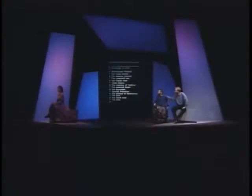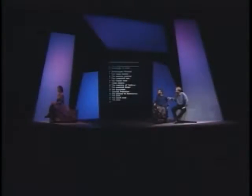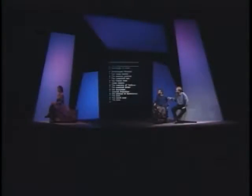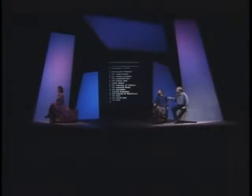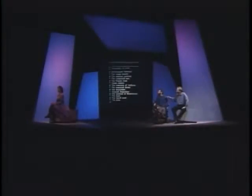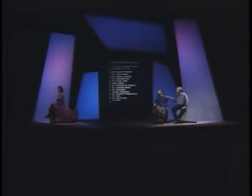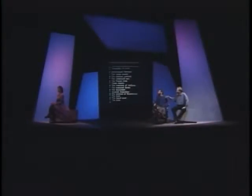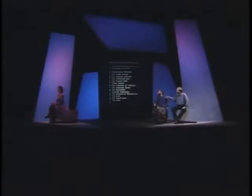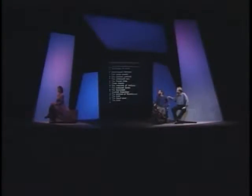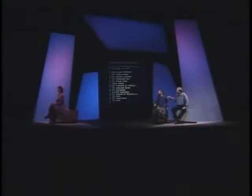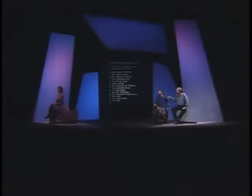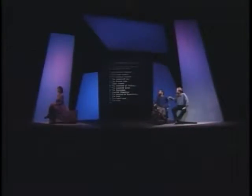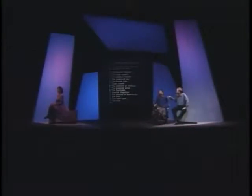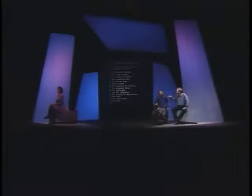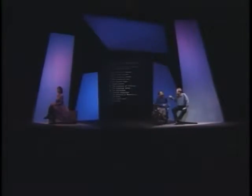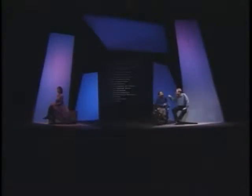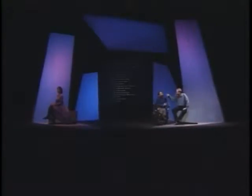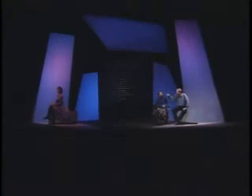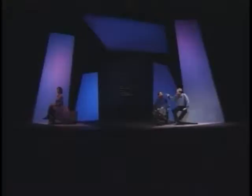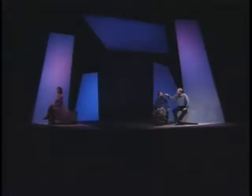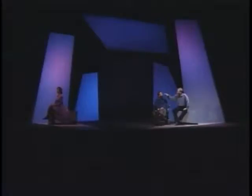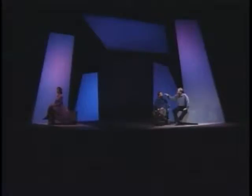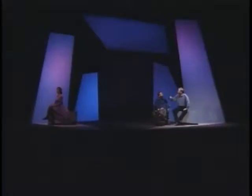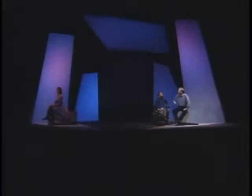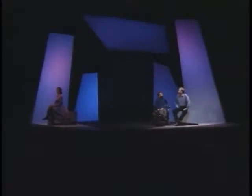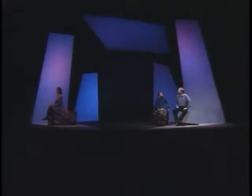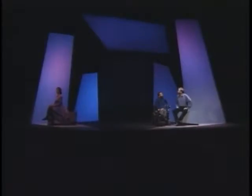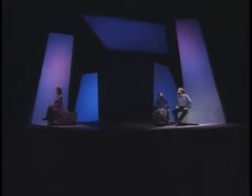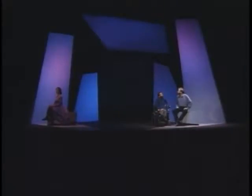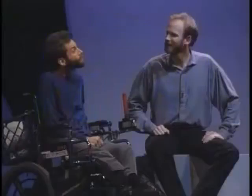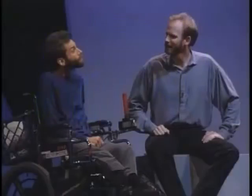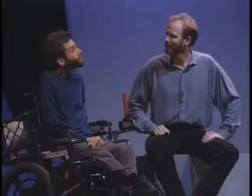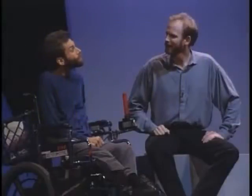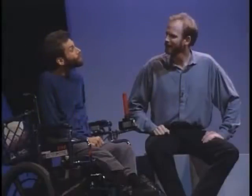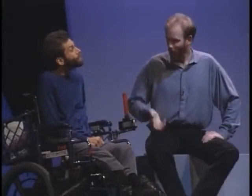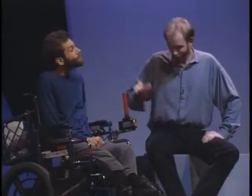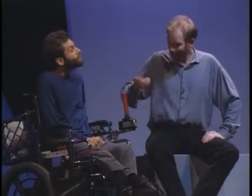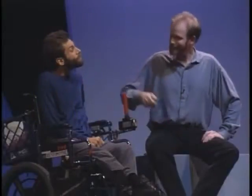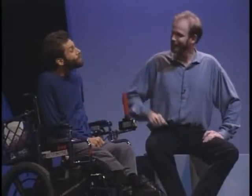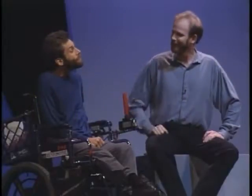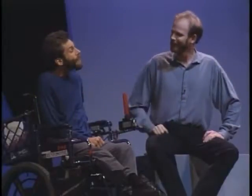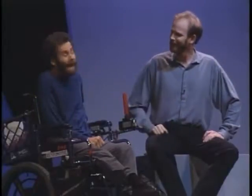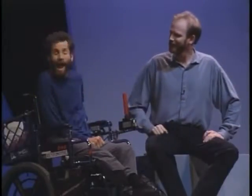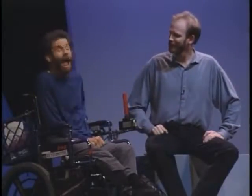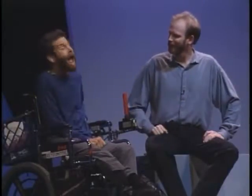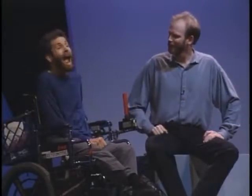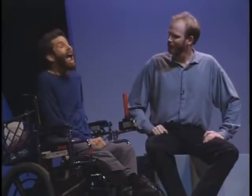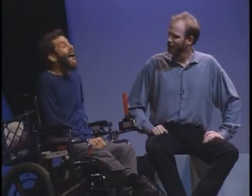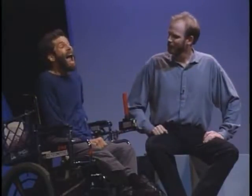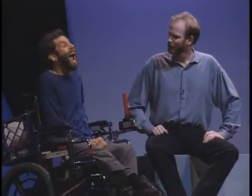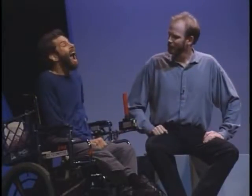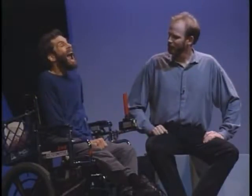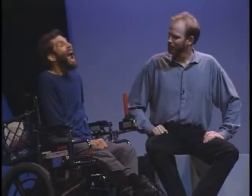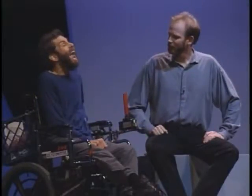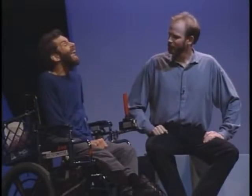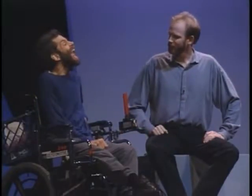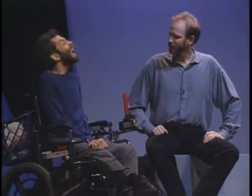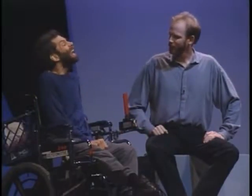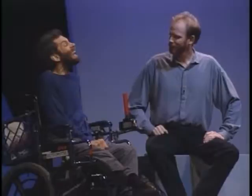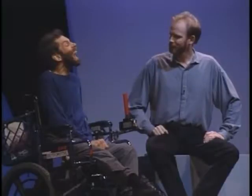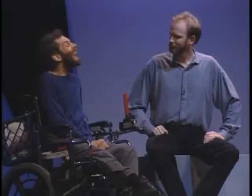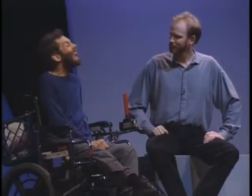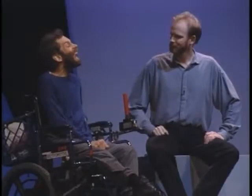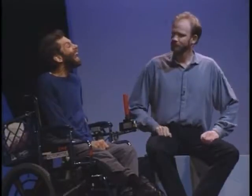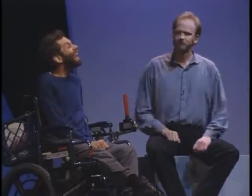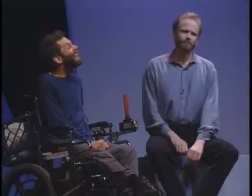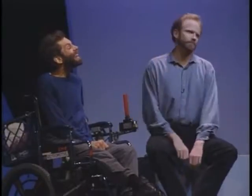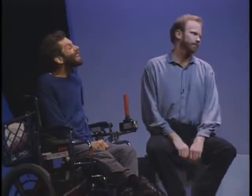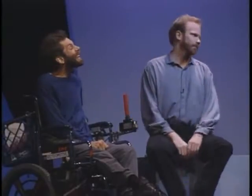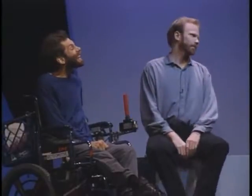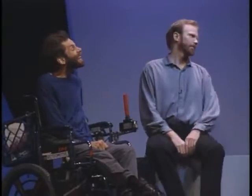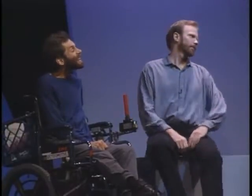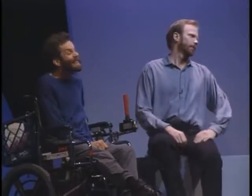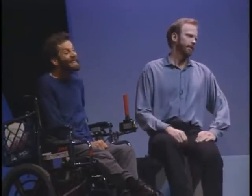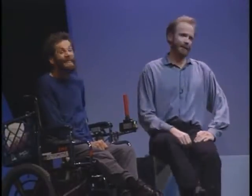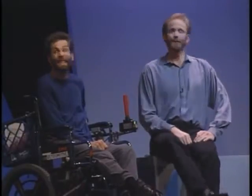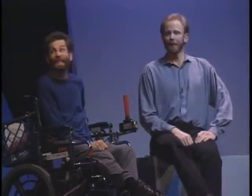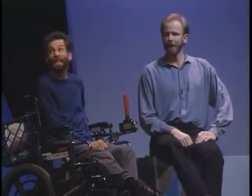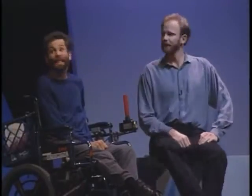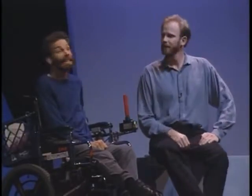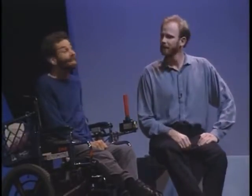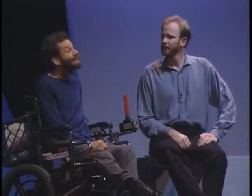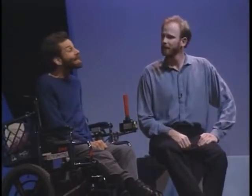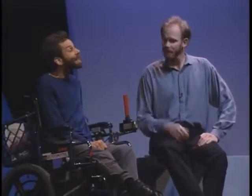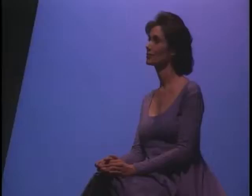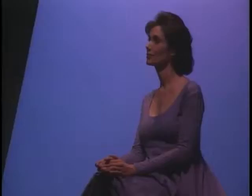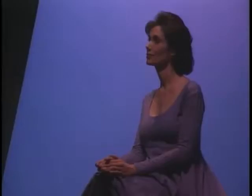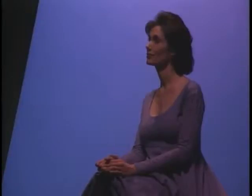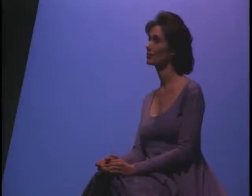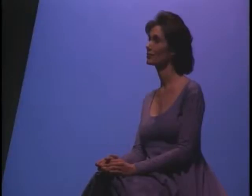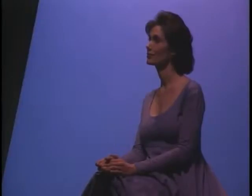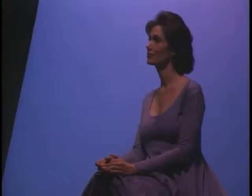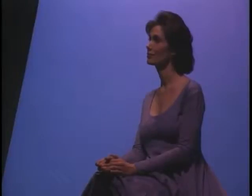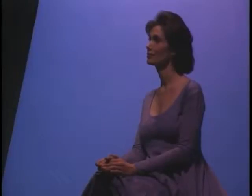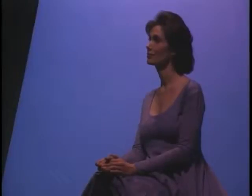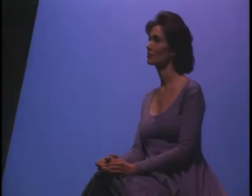hey the one over and say hi to her go on she can just roll on over say hi